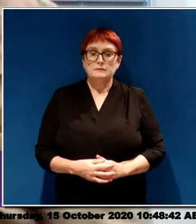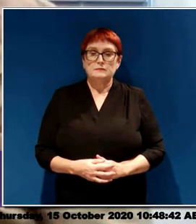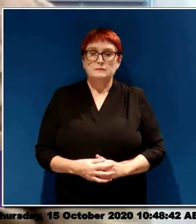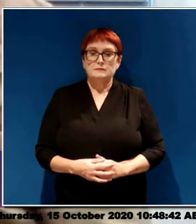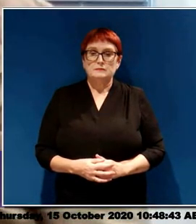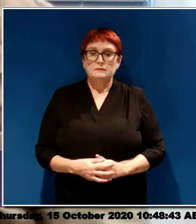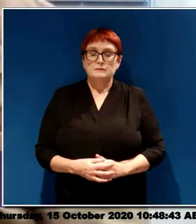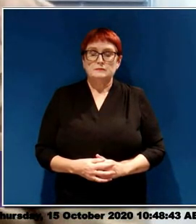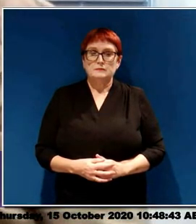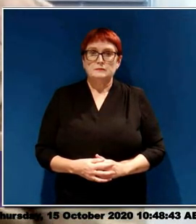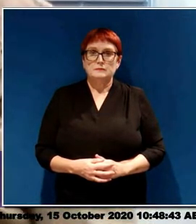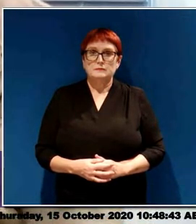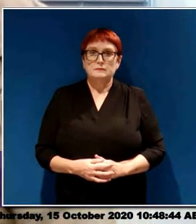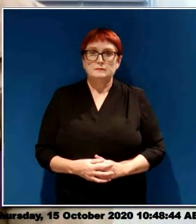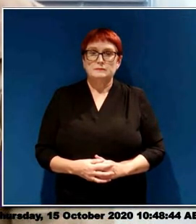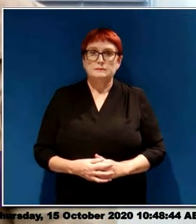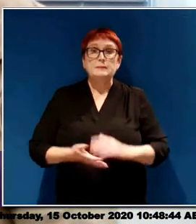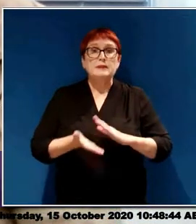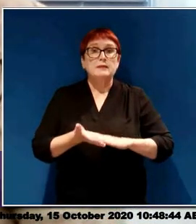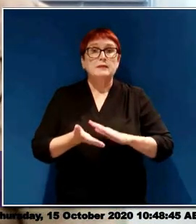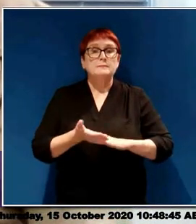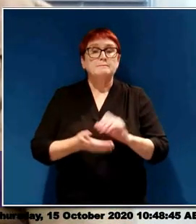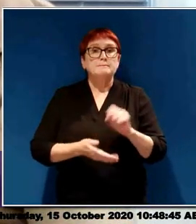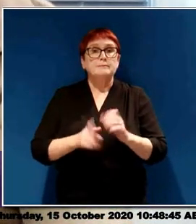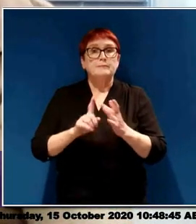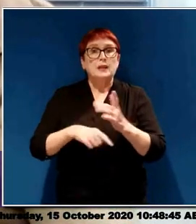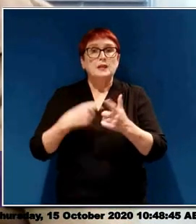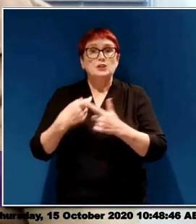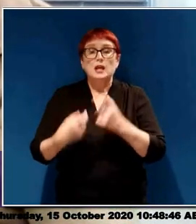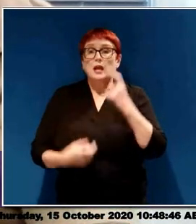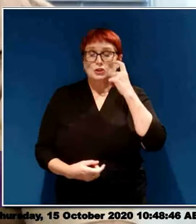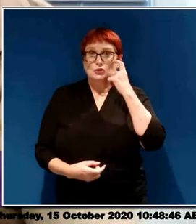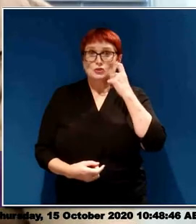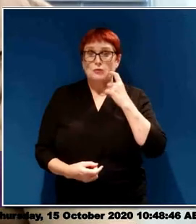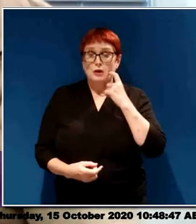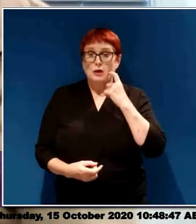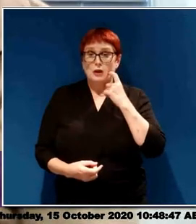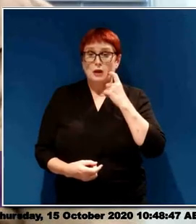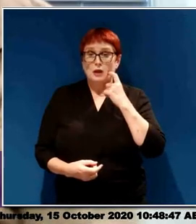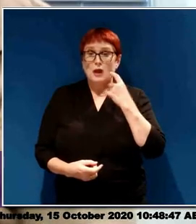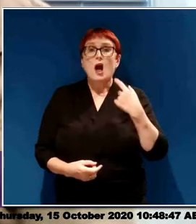So Jack tried to - I walked into his bedroom and he was on the bed